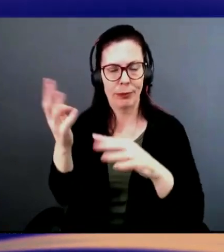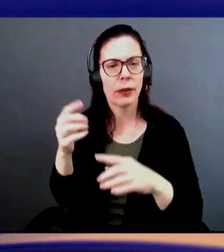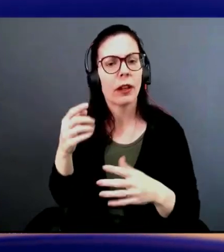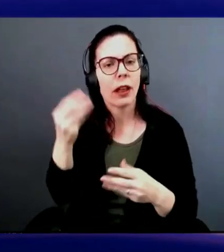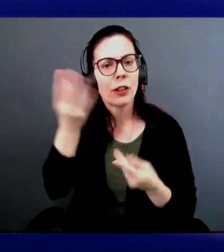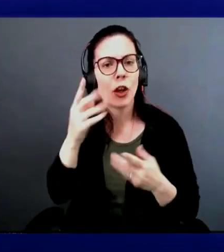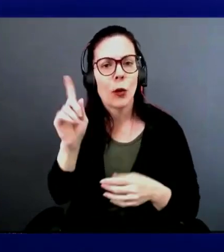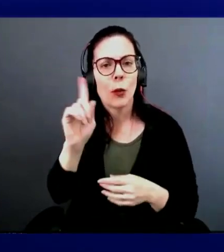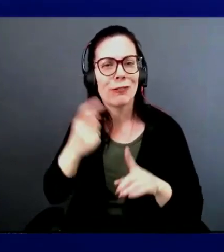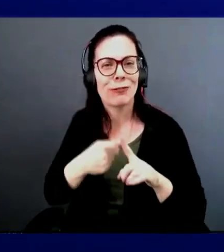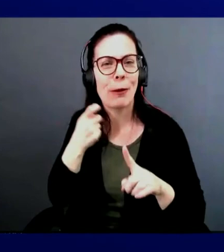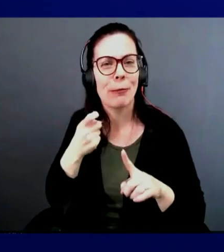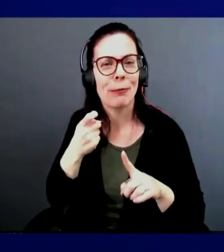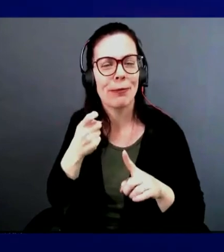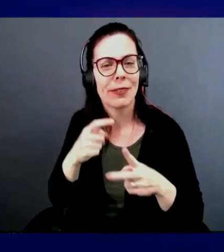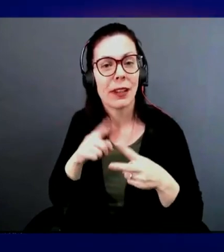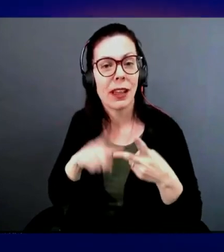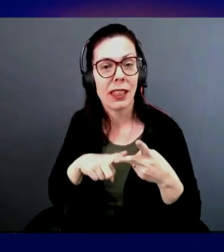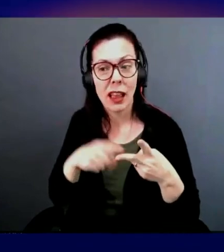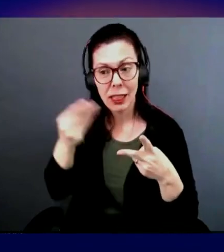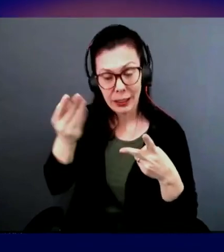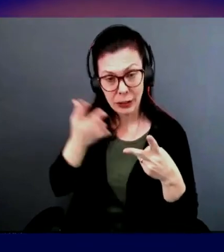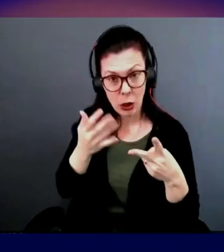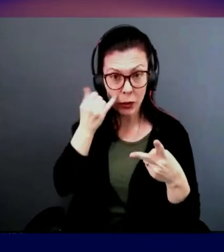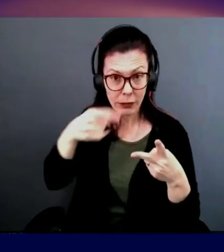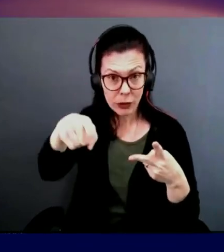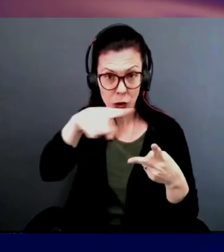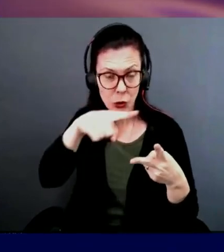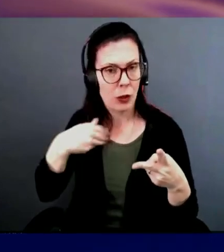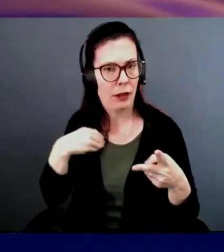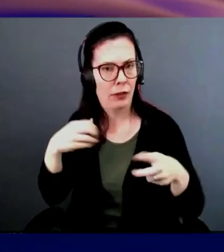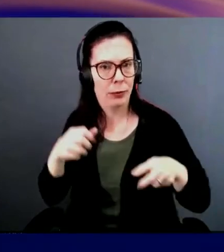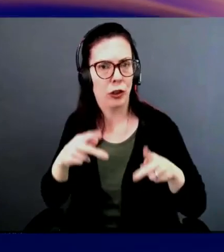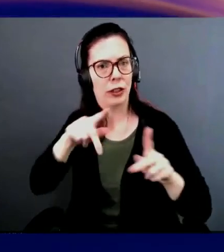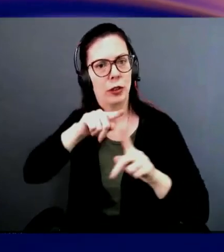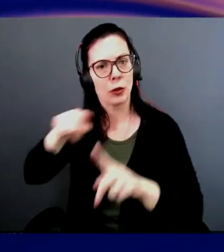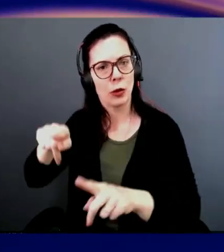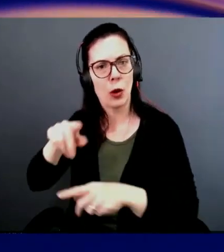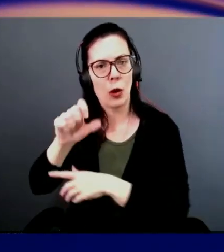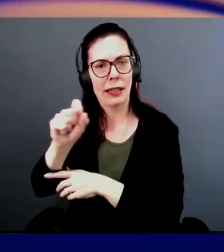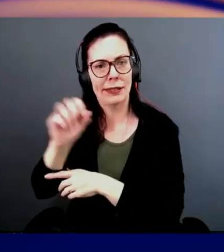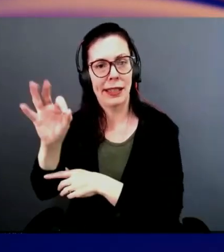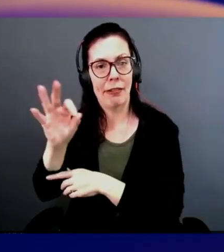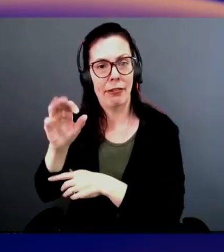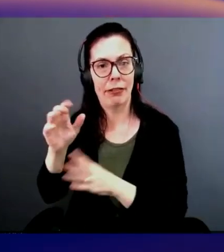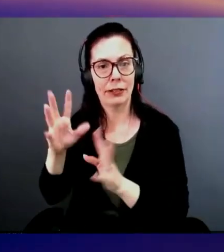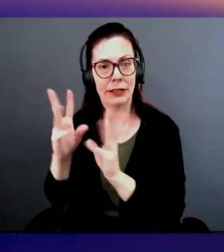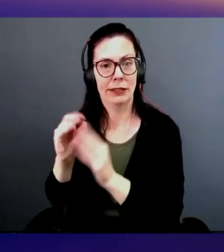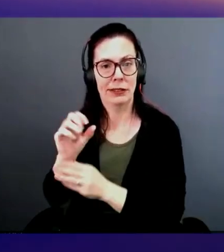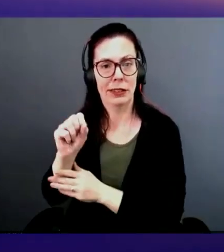and let us know if you have had the chance to visit a SF summit, and if you haven't then let us know